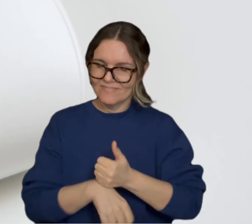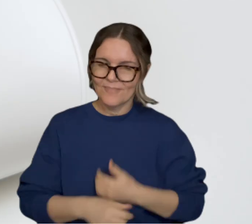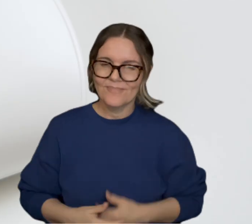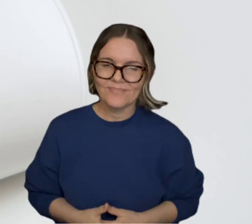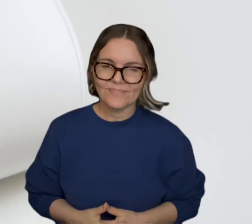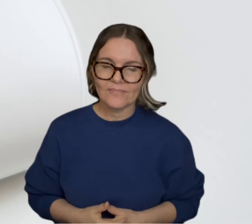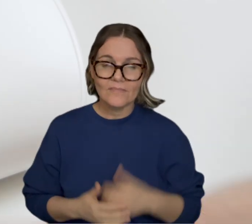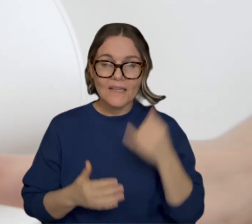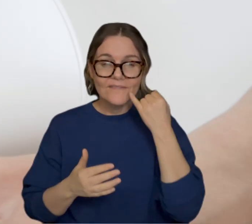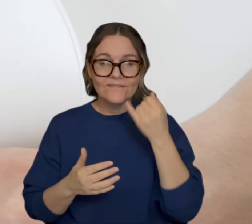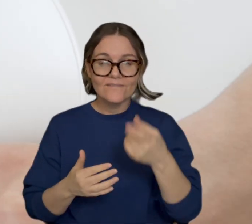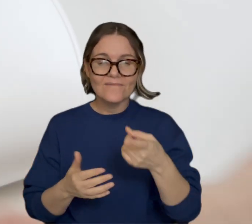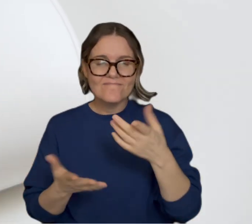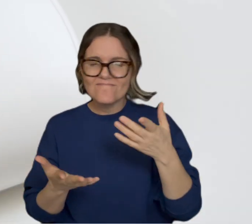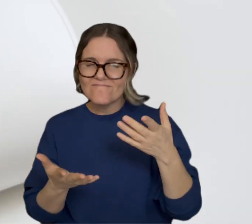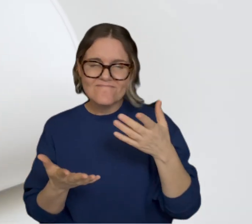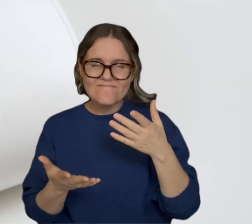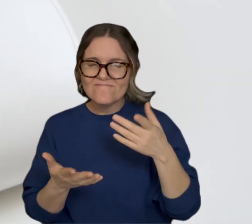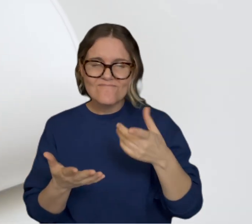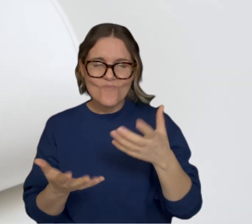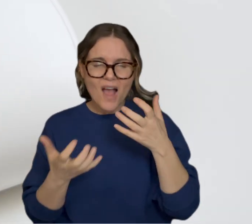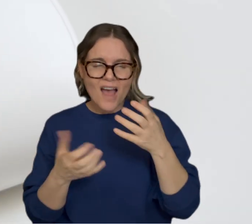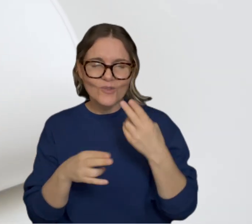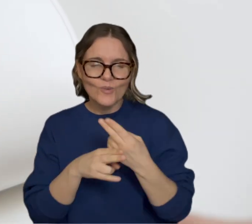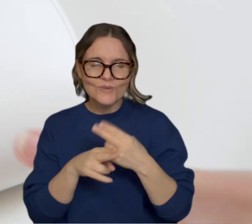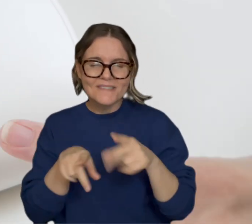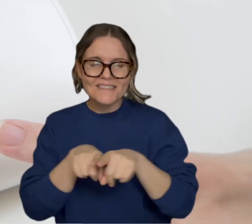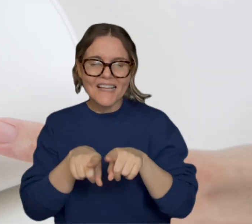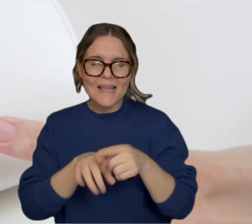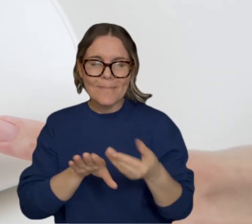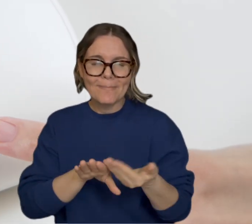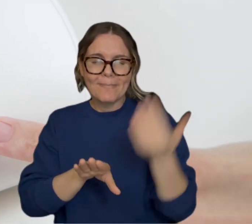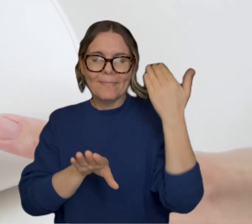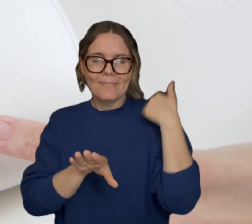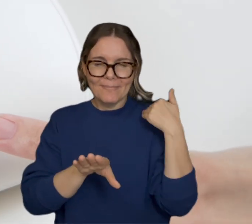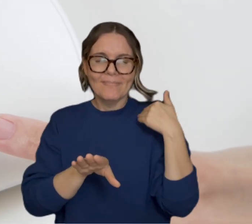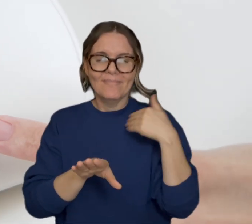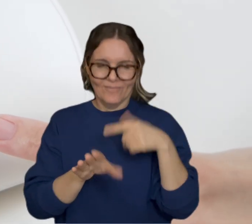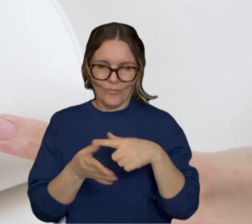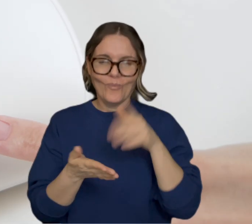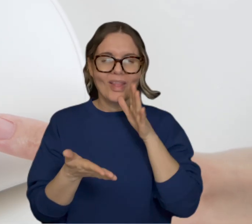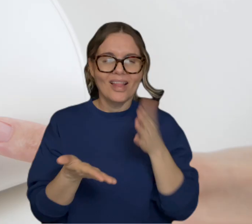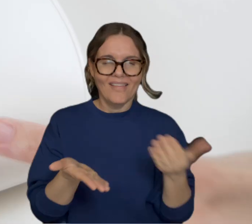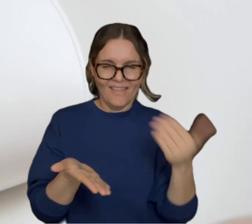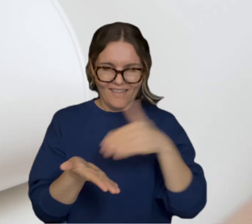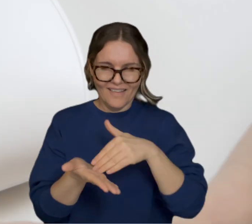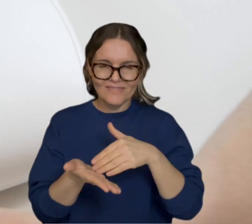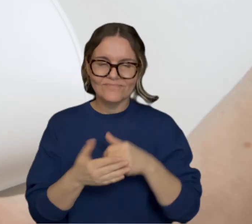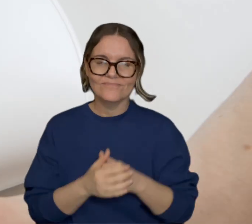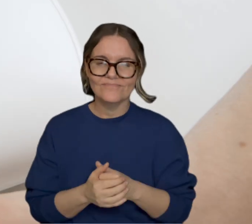it remembers what modes and levels you were in last time but you can start right over as needed